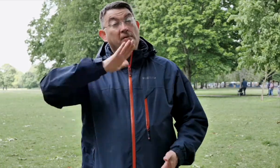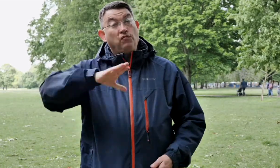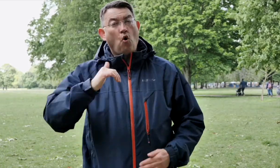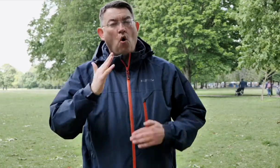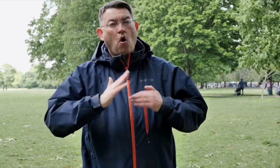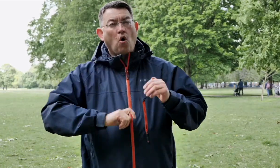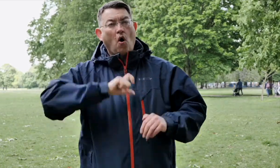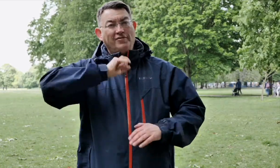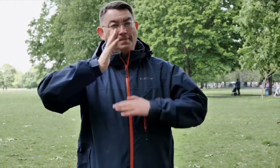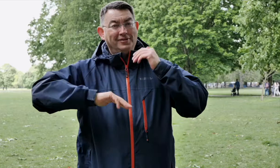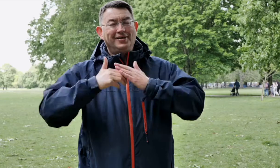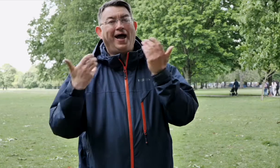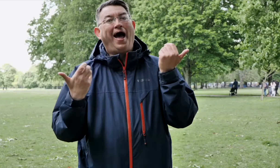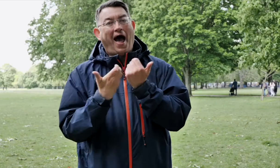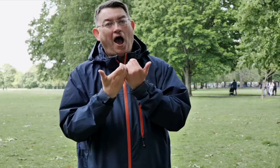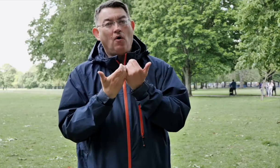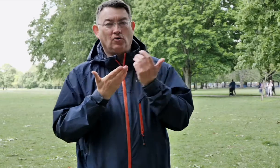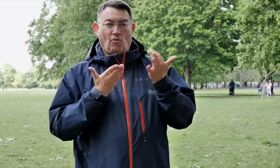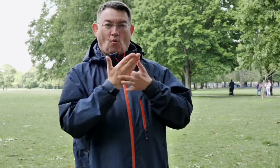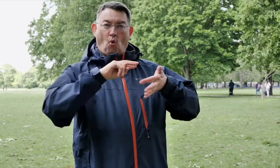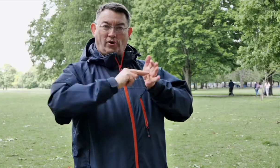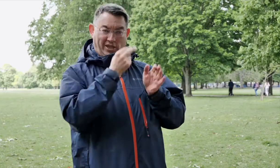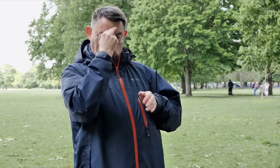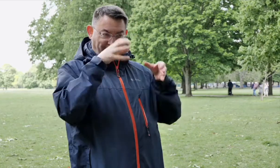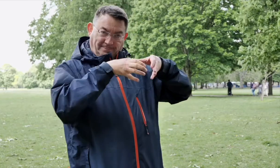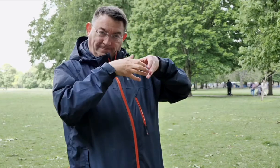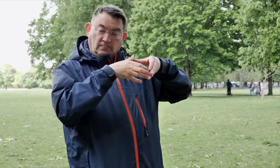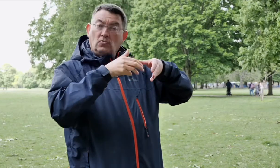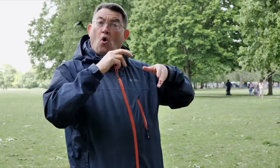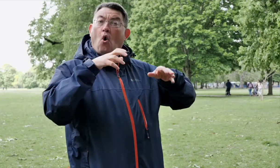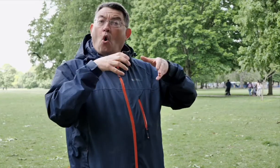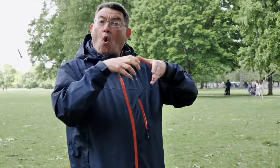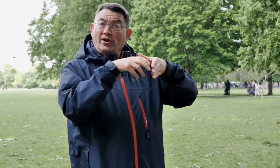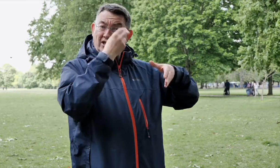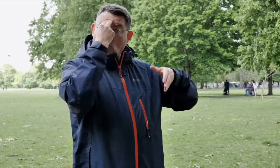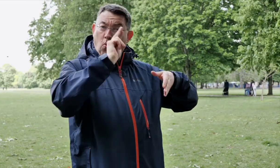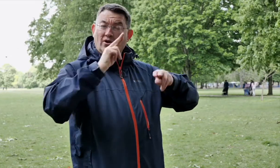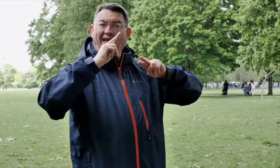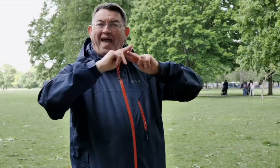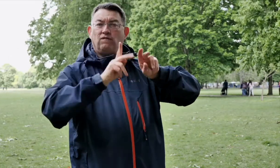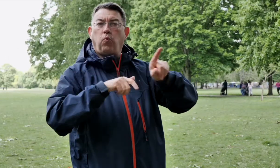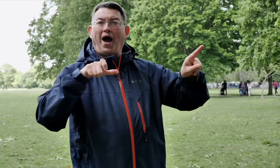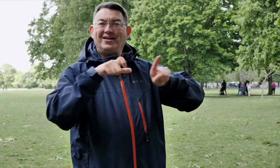I gained my confidence through an organisation called FYD,